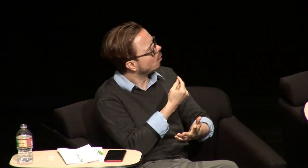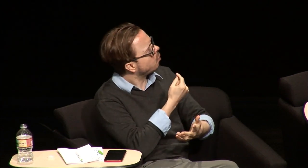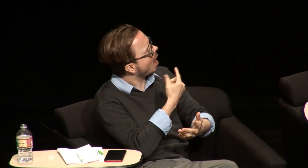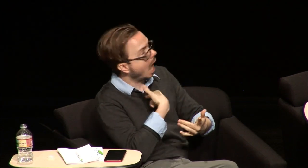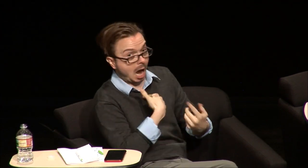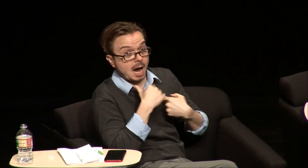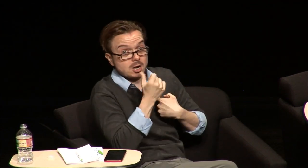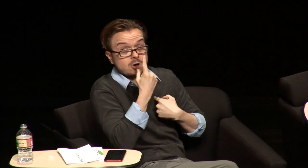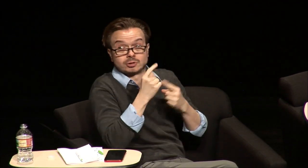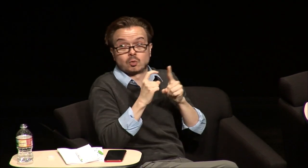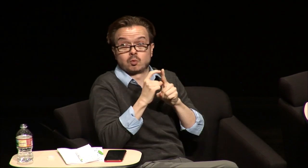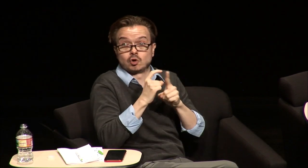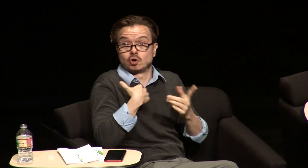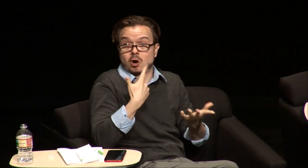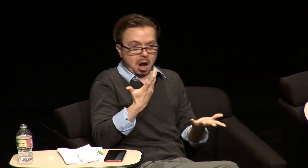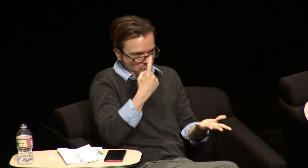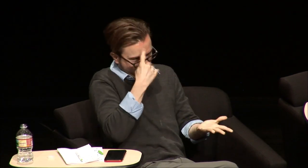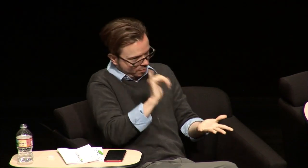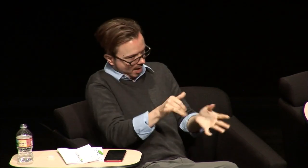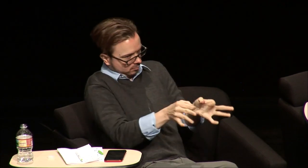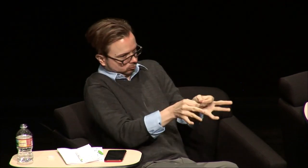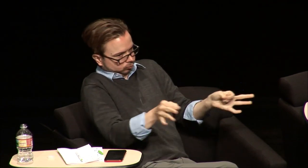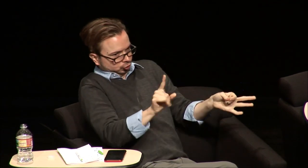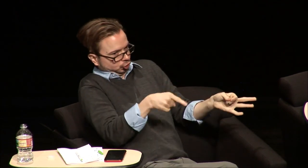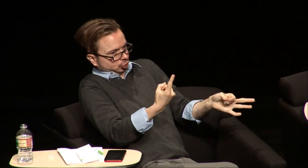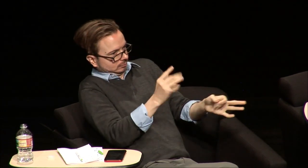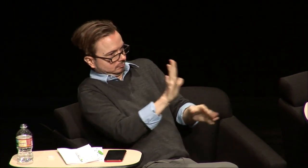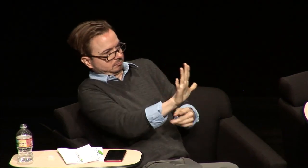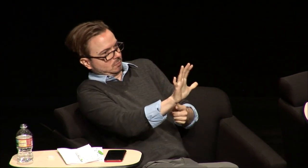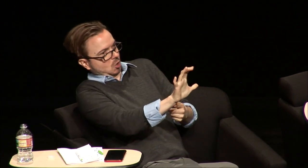you're a kid and I'm like I legitimately